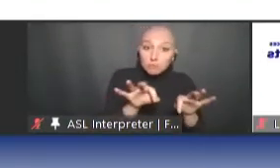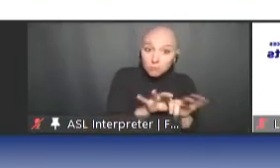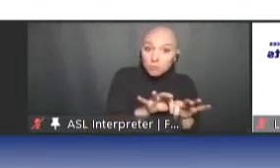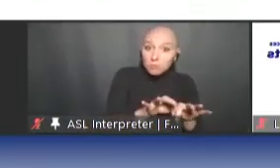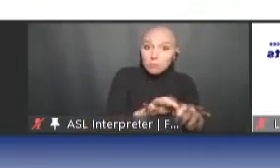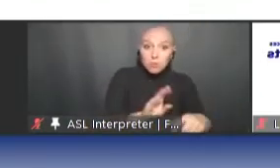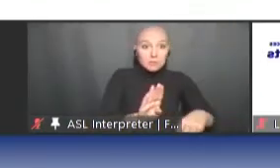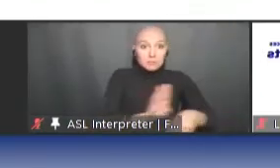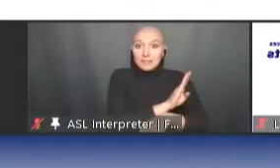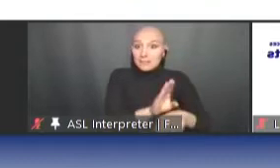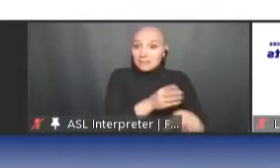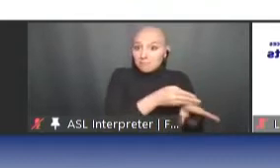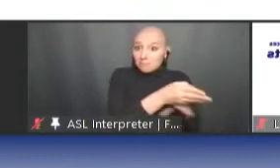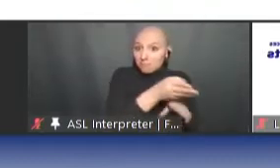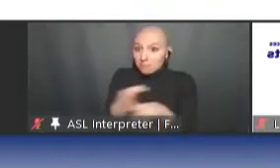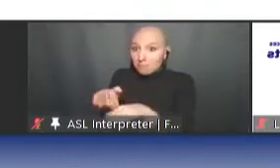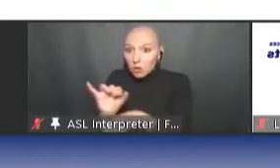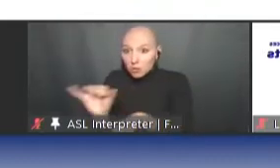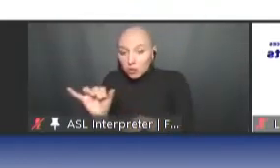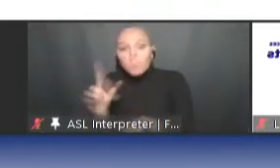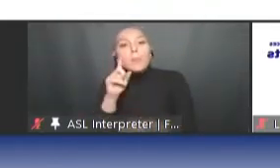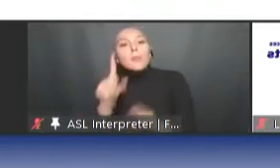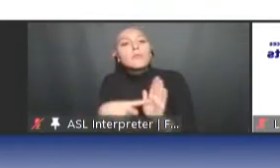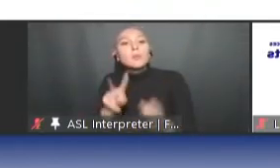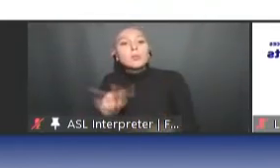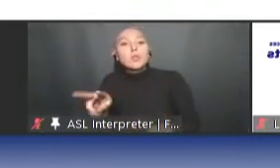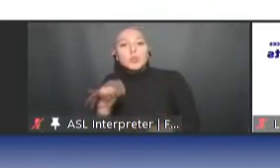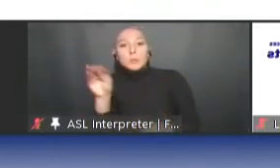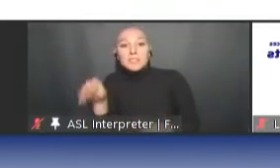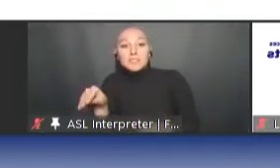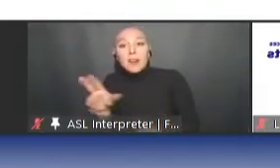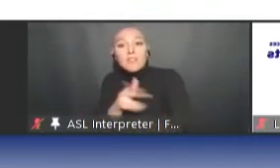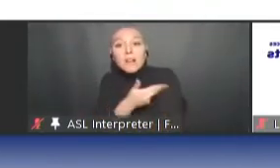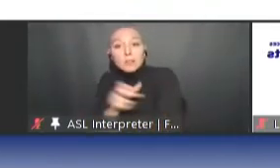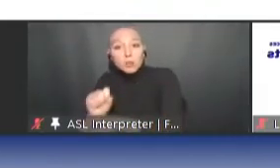22 percent of workers were not fully vaccinated in hospitals as of last December,